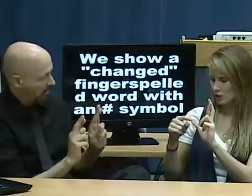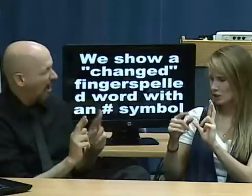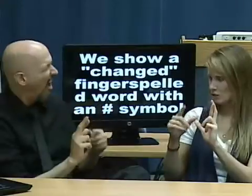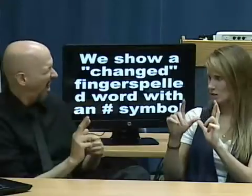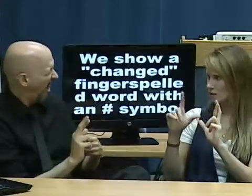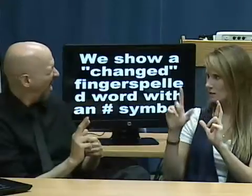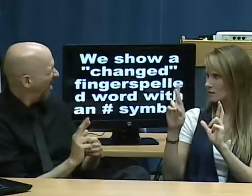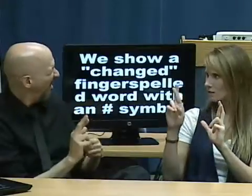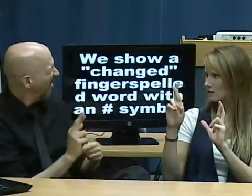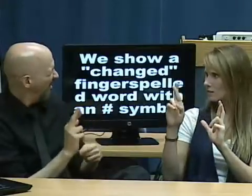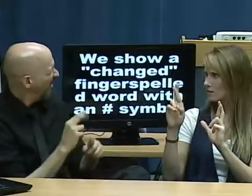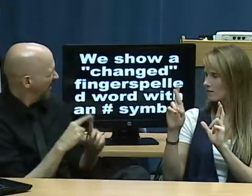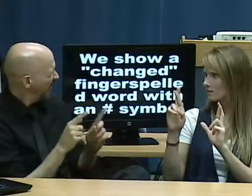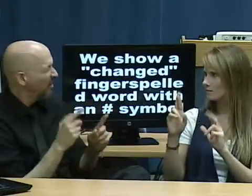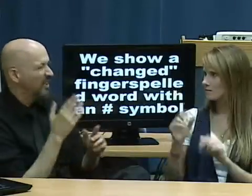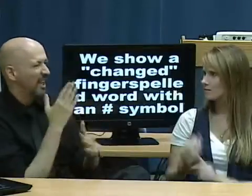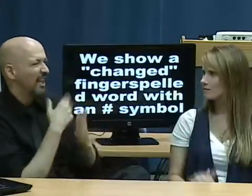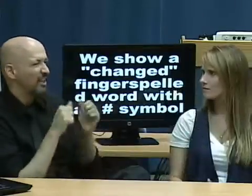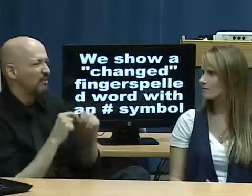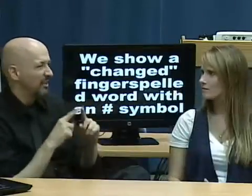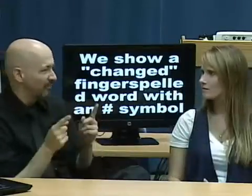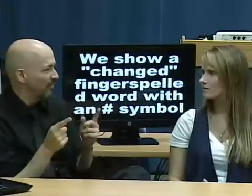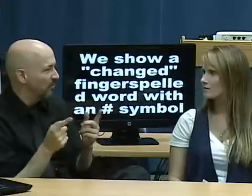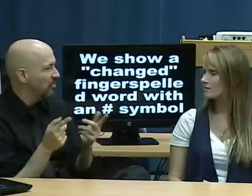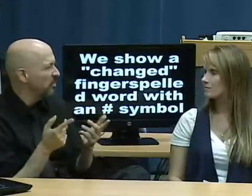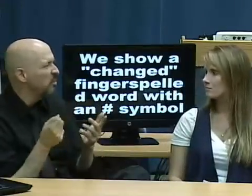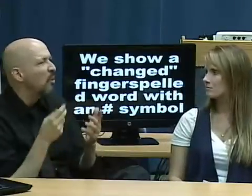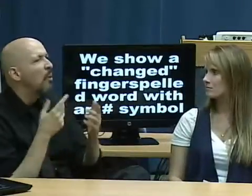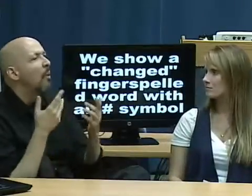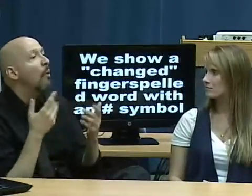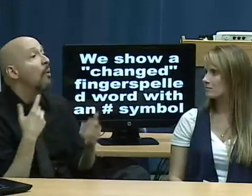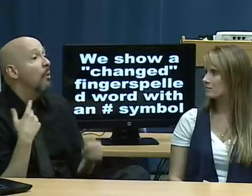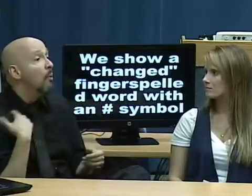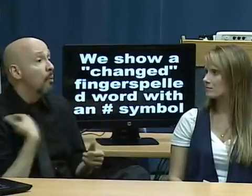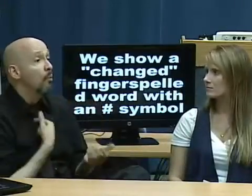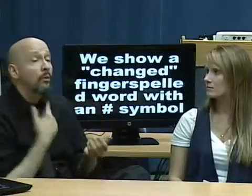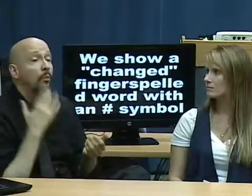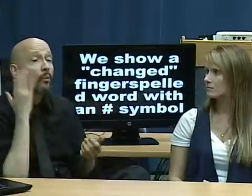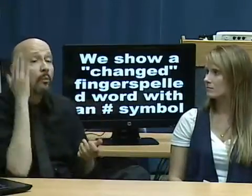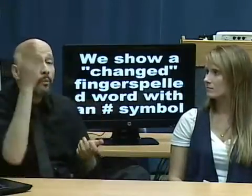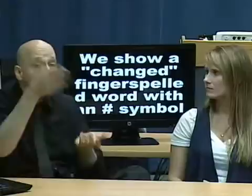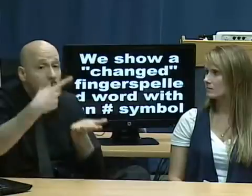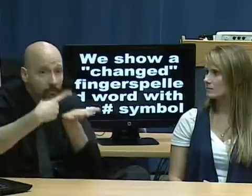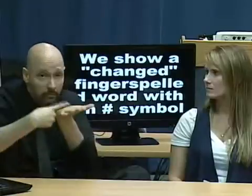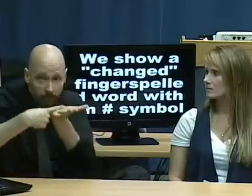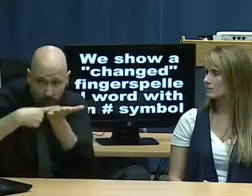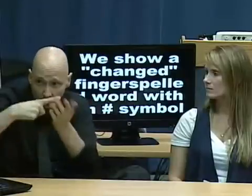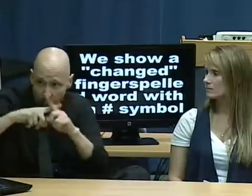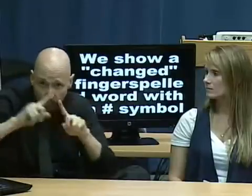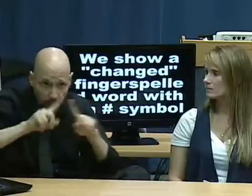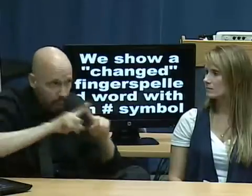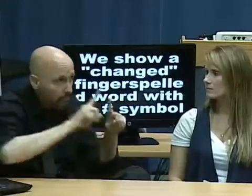The other one is in. Yeah, it's a different handshape. We will discuss the differences.